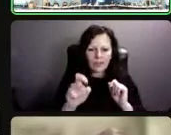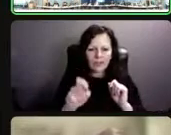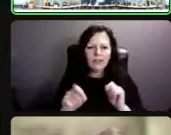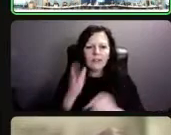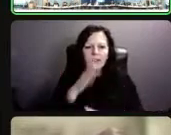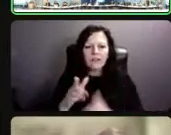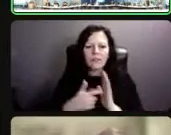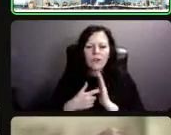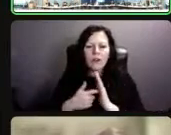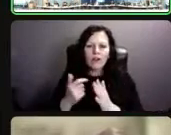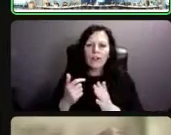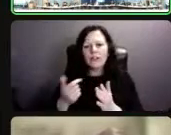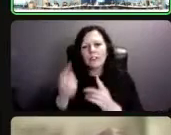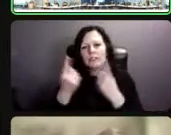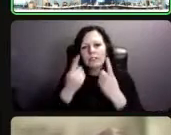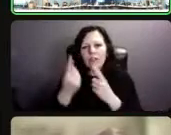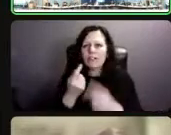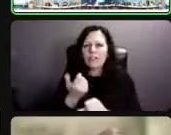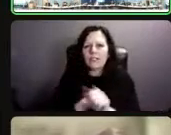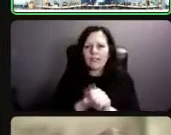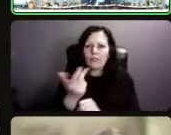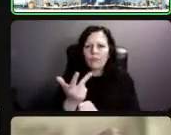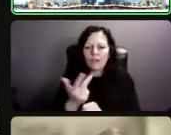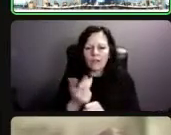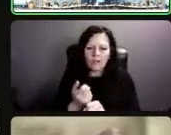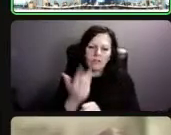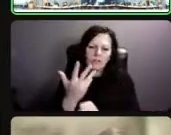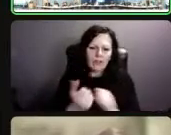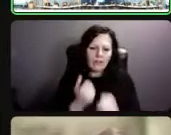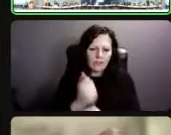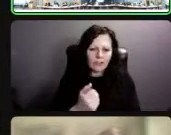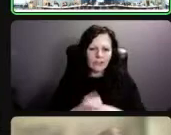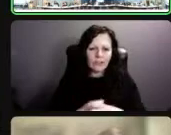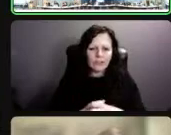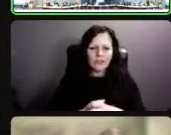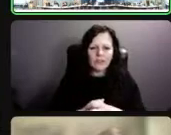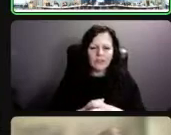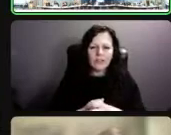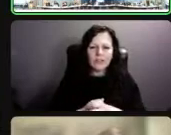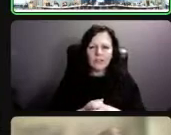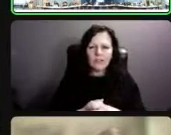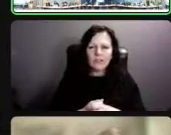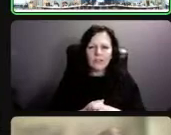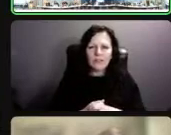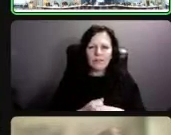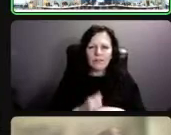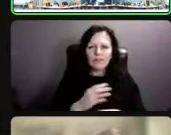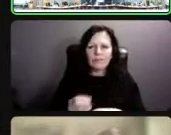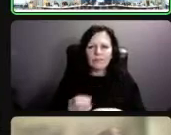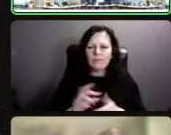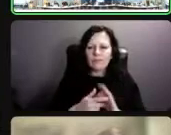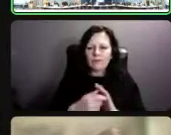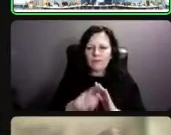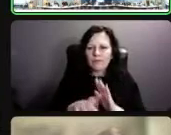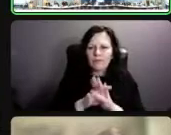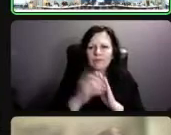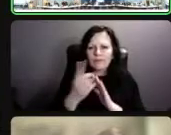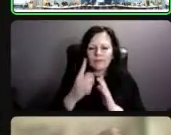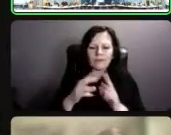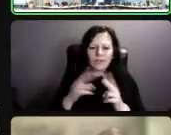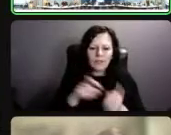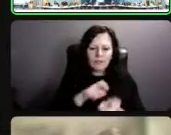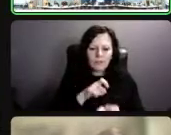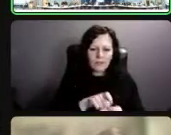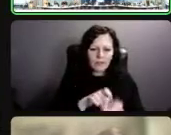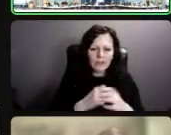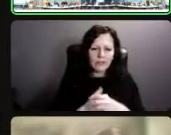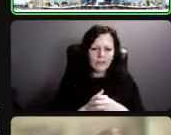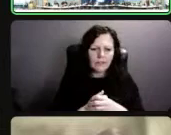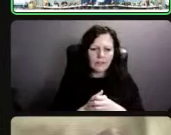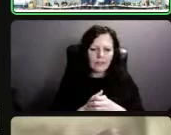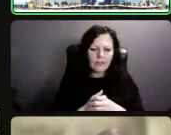YOUR PROPERTY TAX BILL TOMORROW